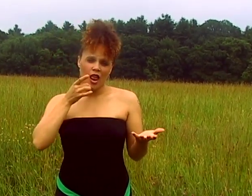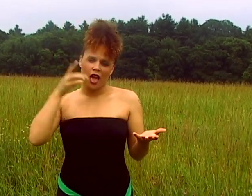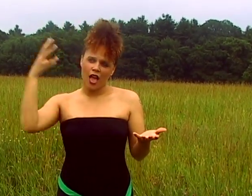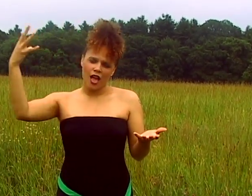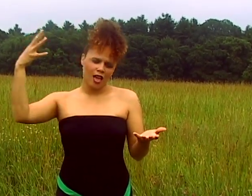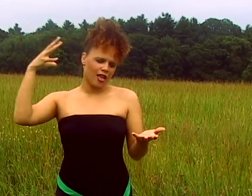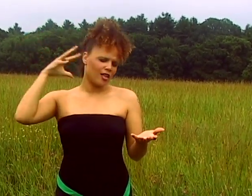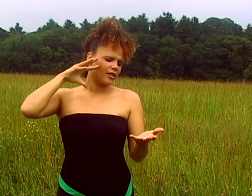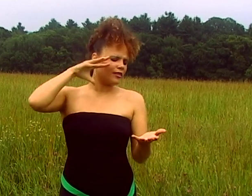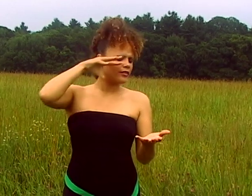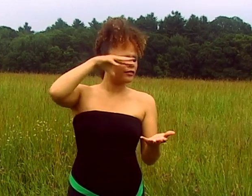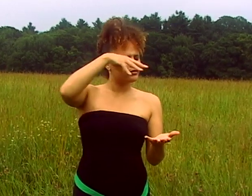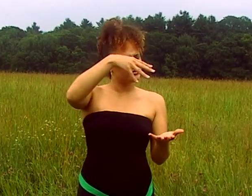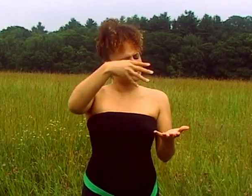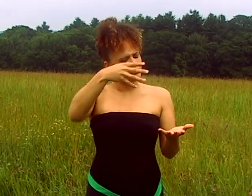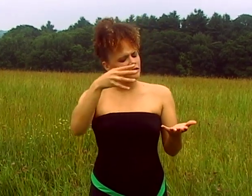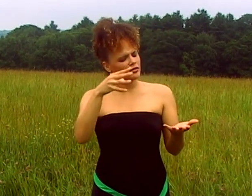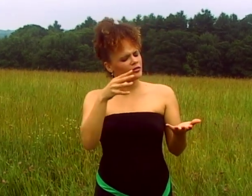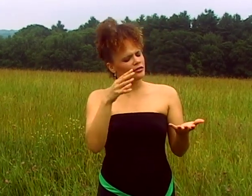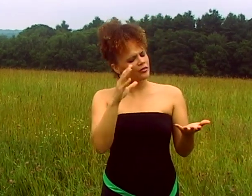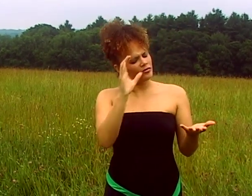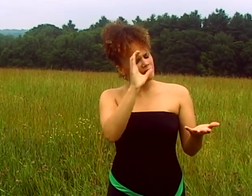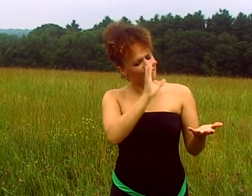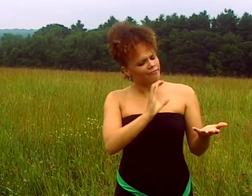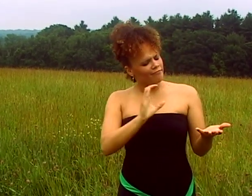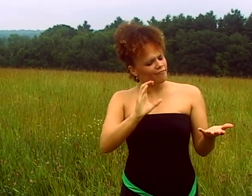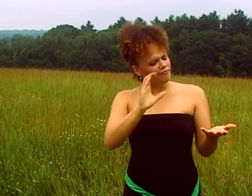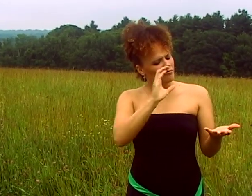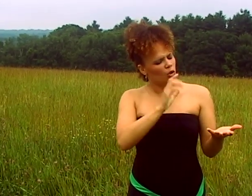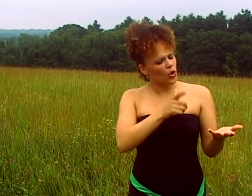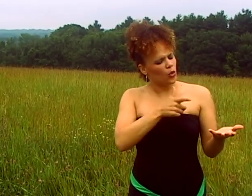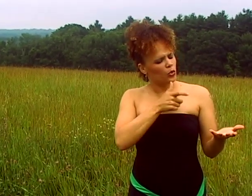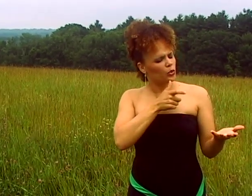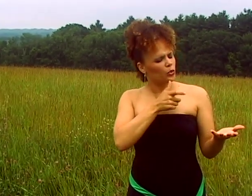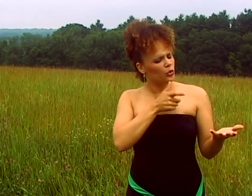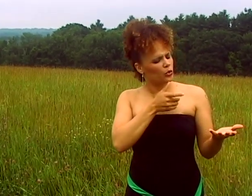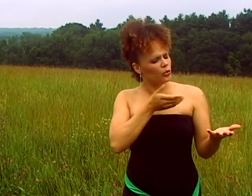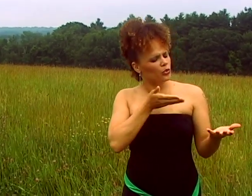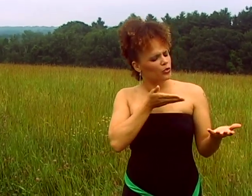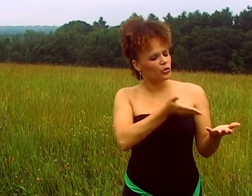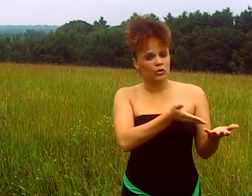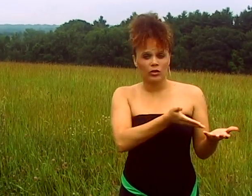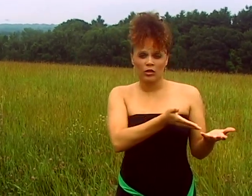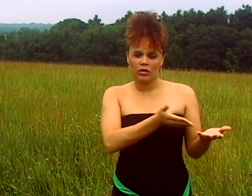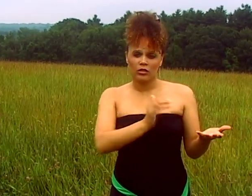This sunlight, to find my pot of gold